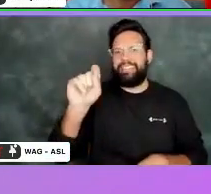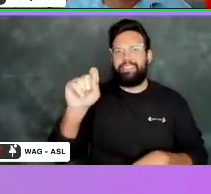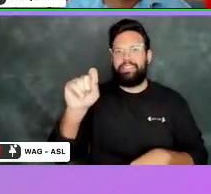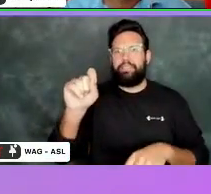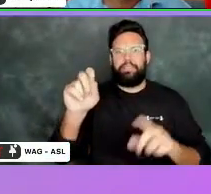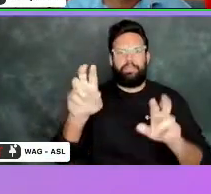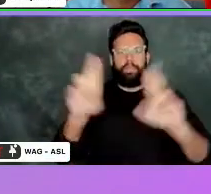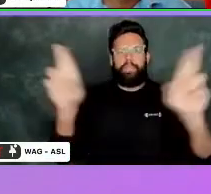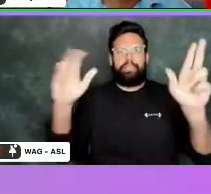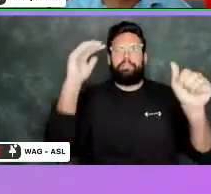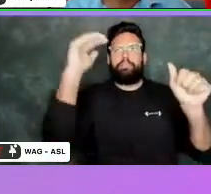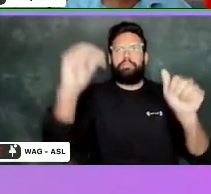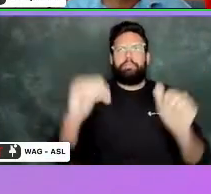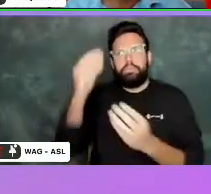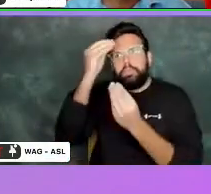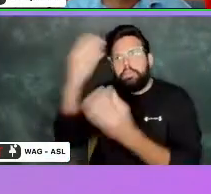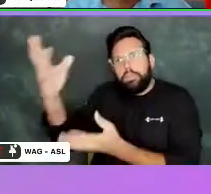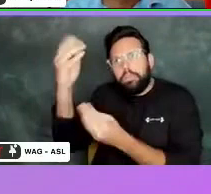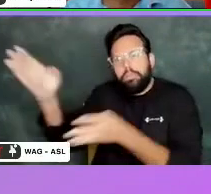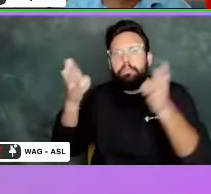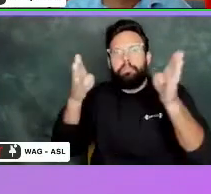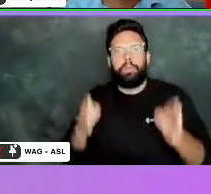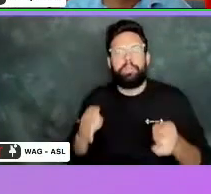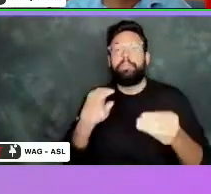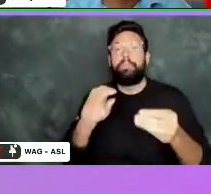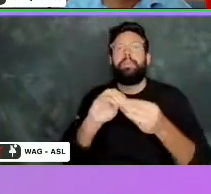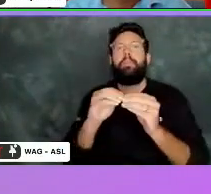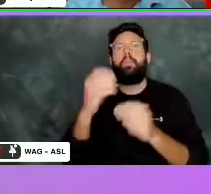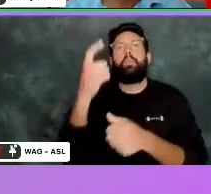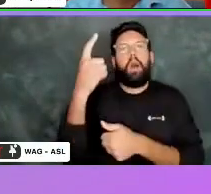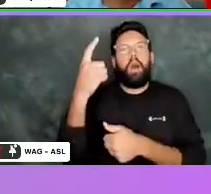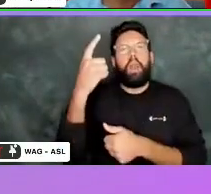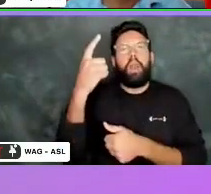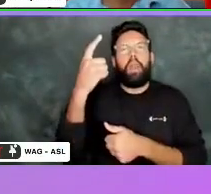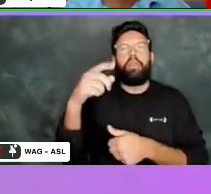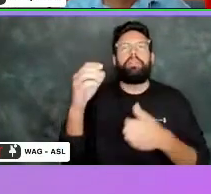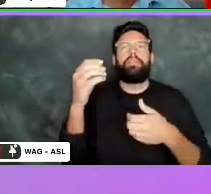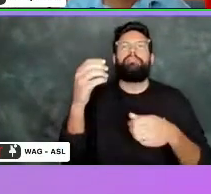The next most important is H2, H3 similarly, right?